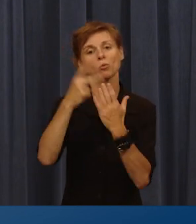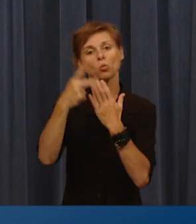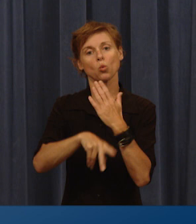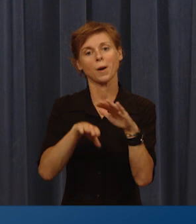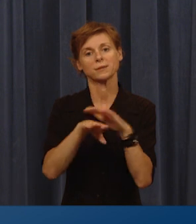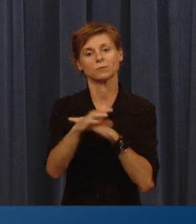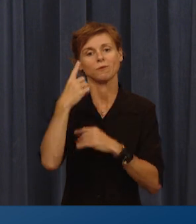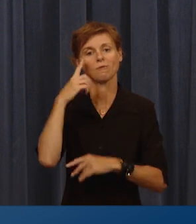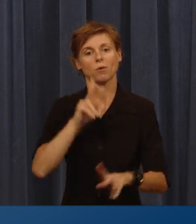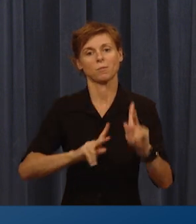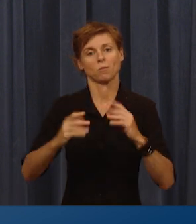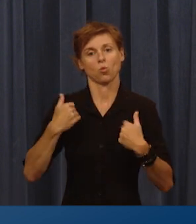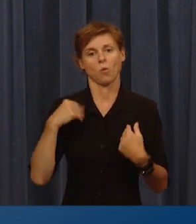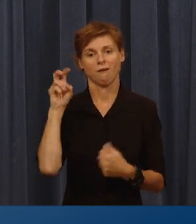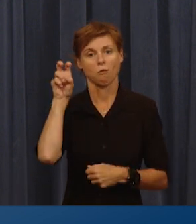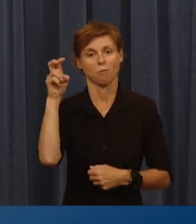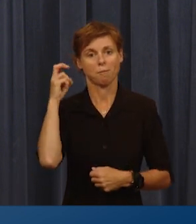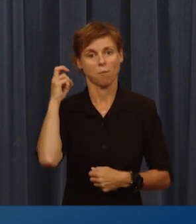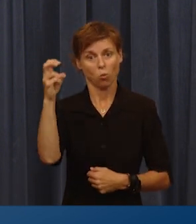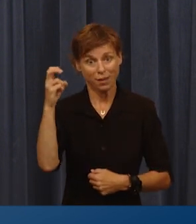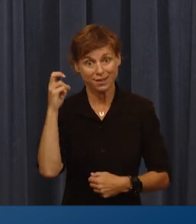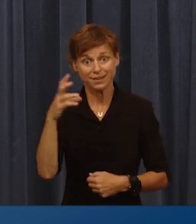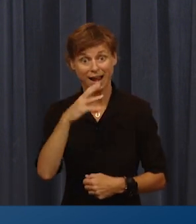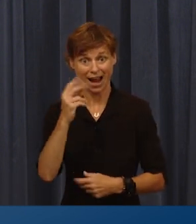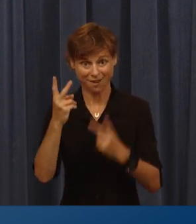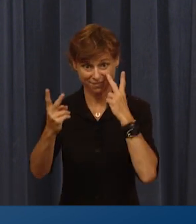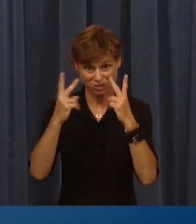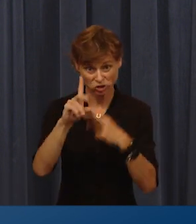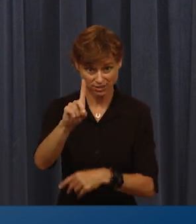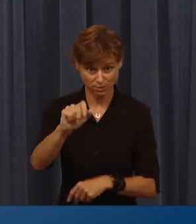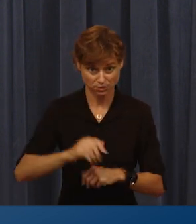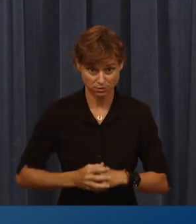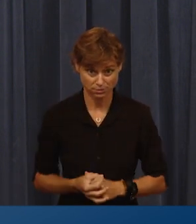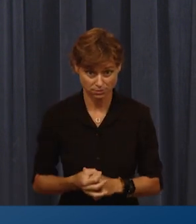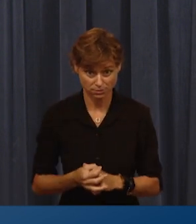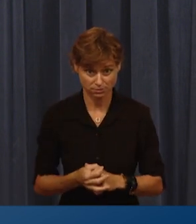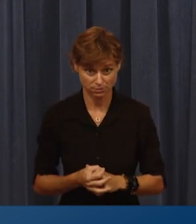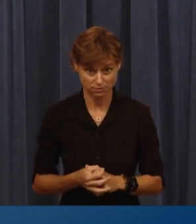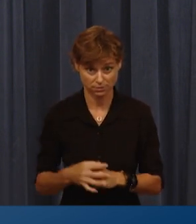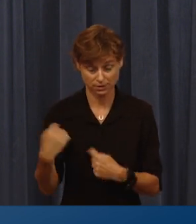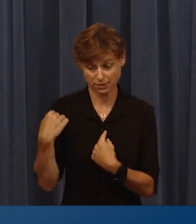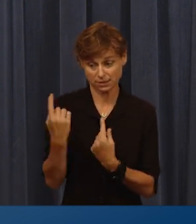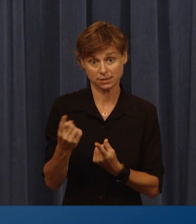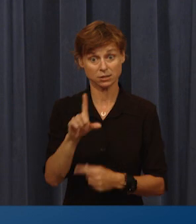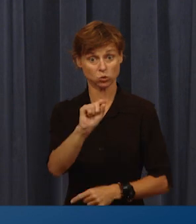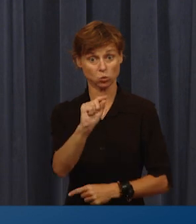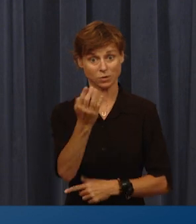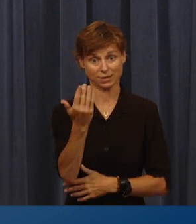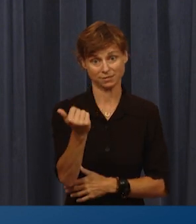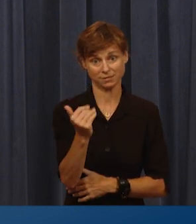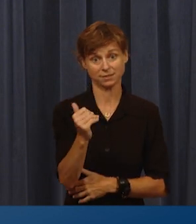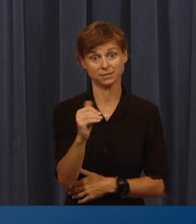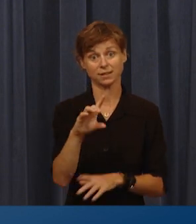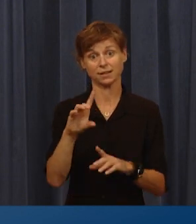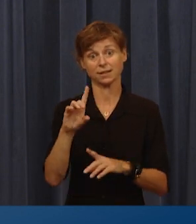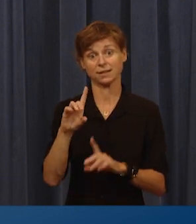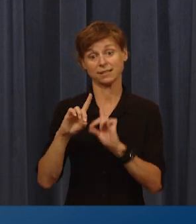and vision disabilities. Since 2015, through the Department’s ADA Voting Initiative and in partnership with